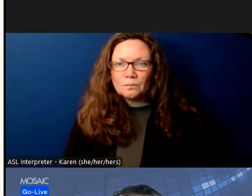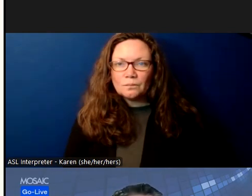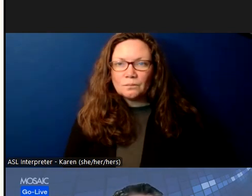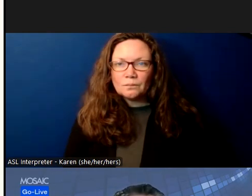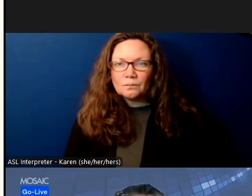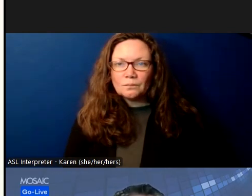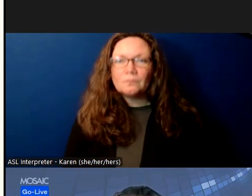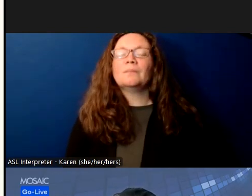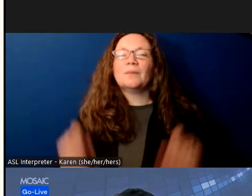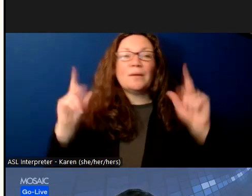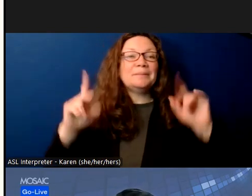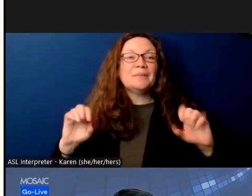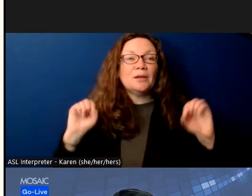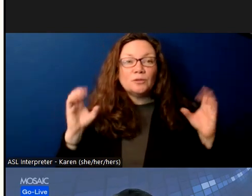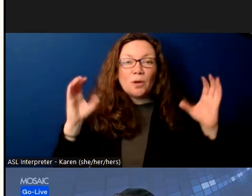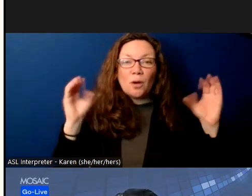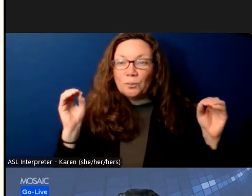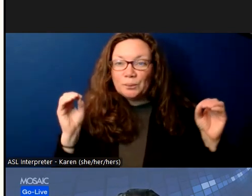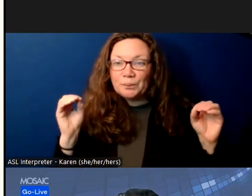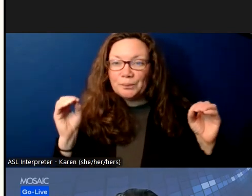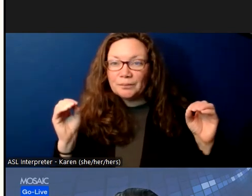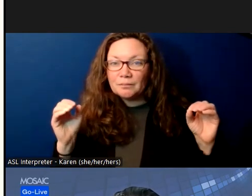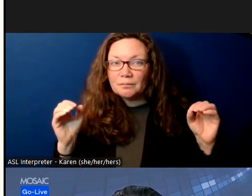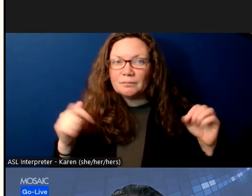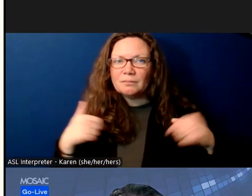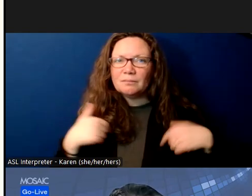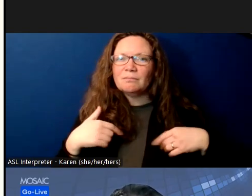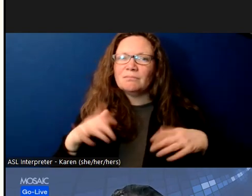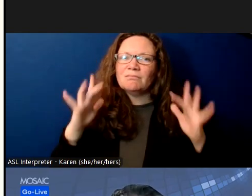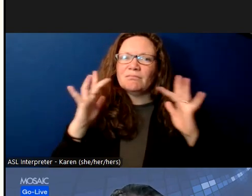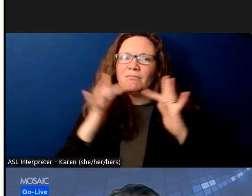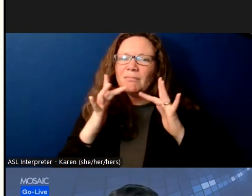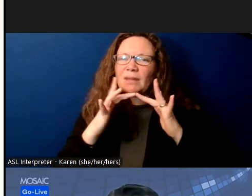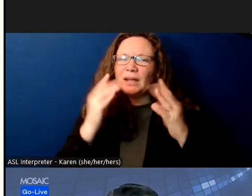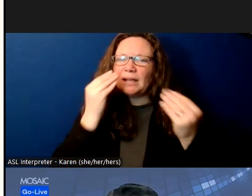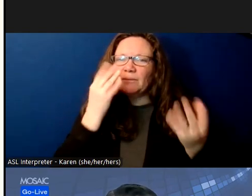So I will contact information for the mosaic go live help desk be shared.